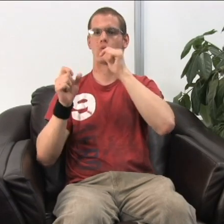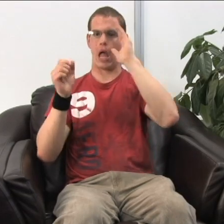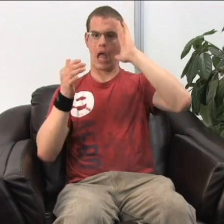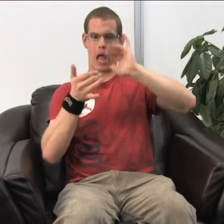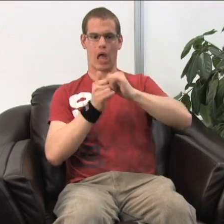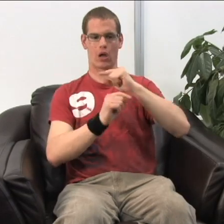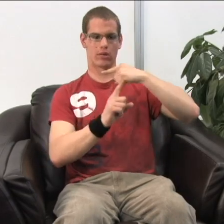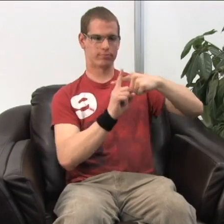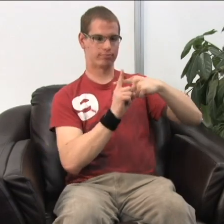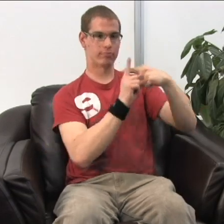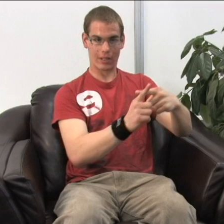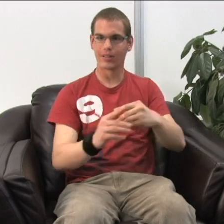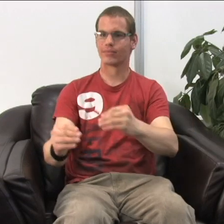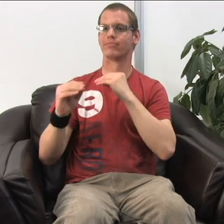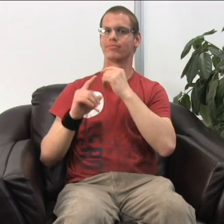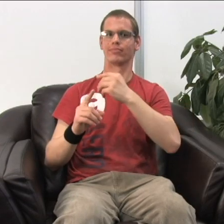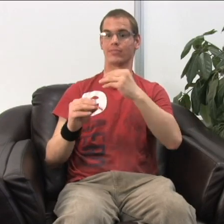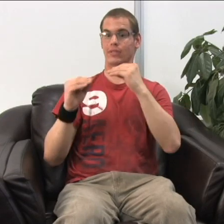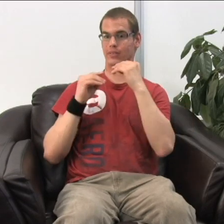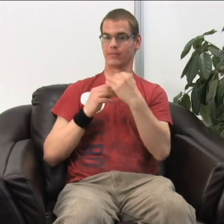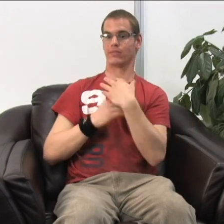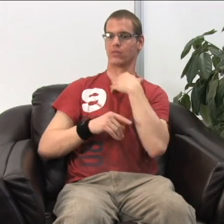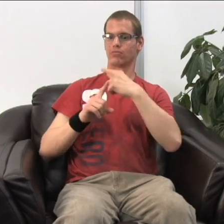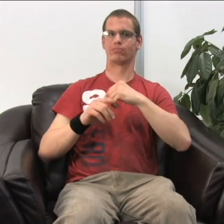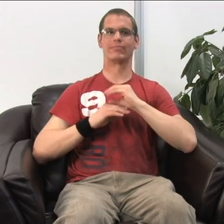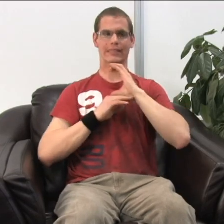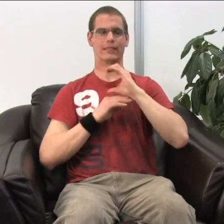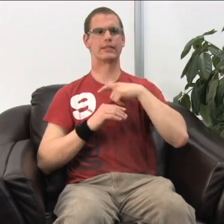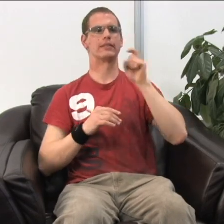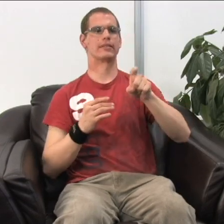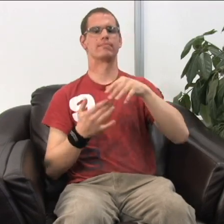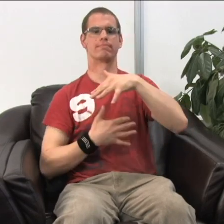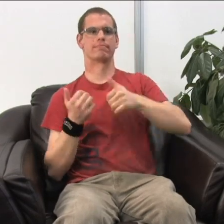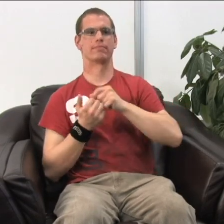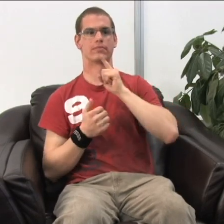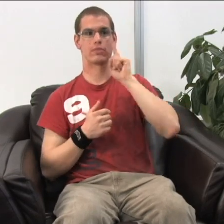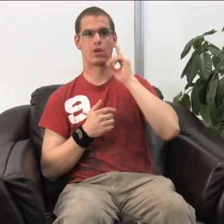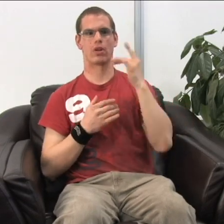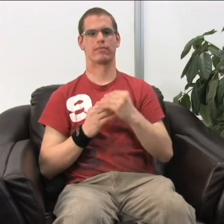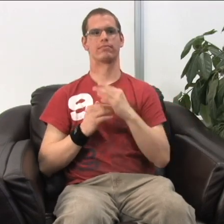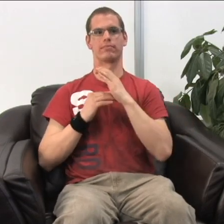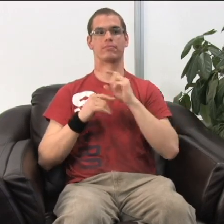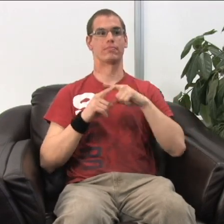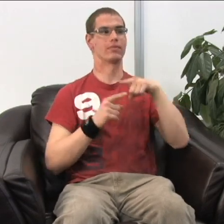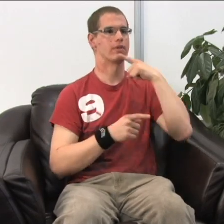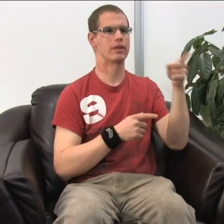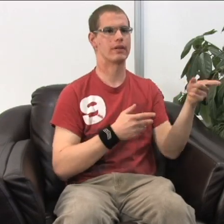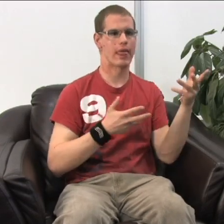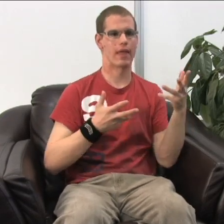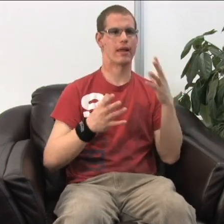So having those positive interactions that boost your confidence are important. If I'm hanging out with deaf friends,